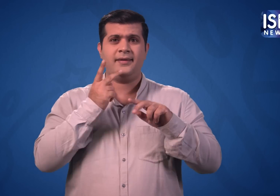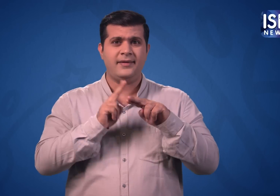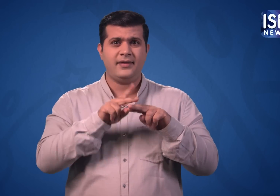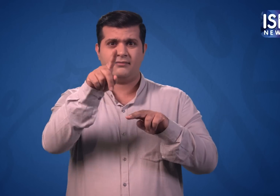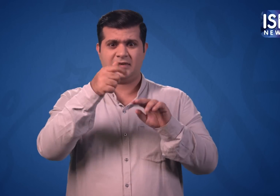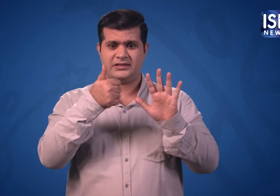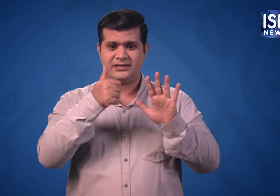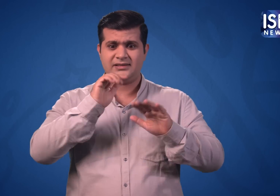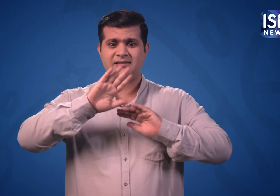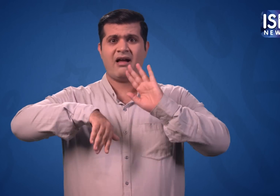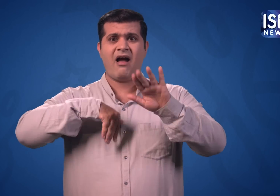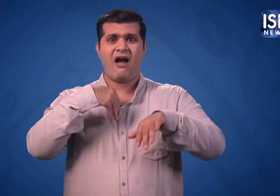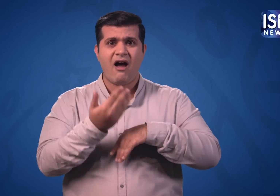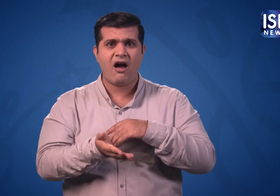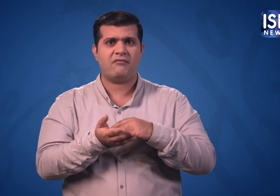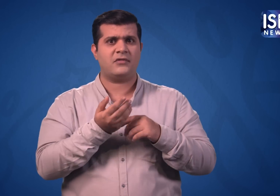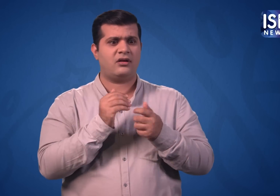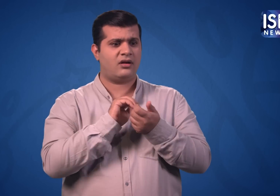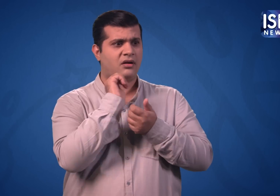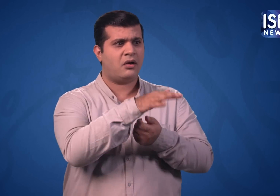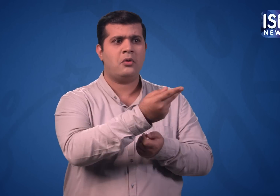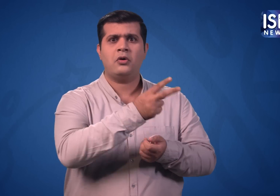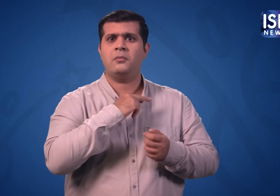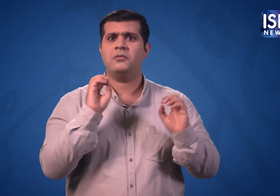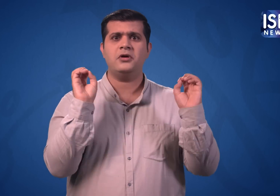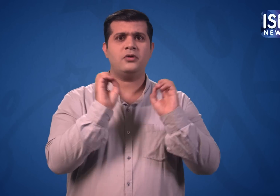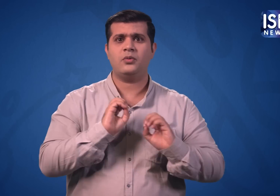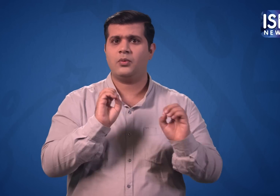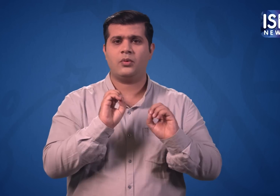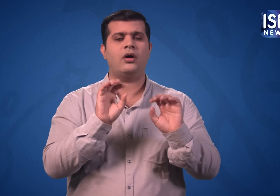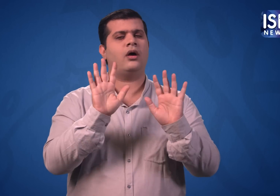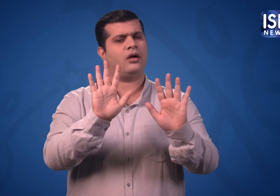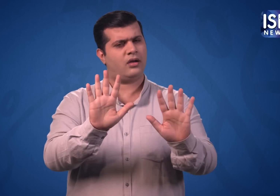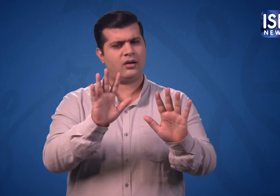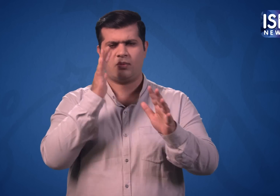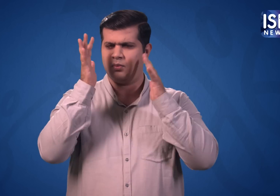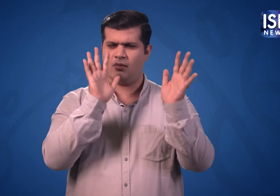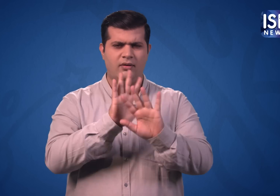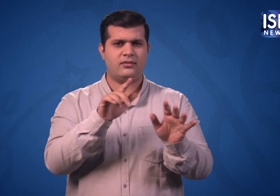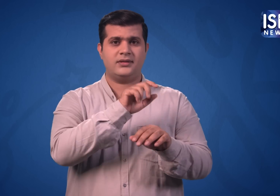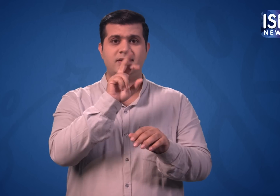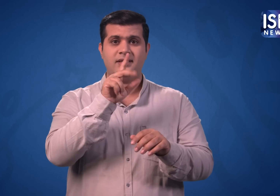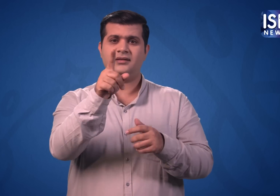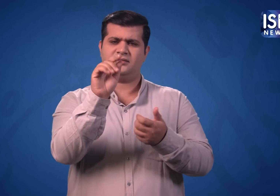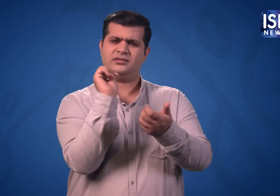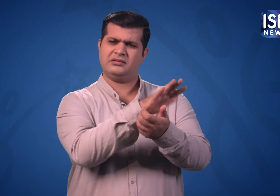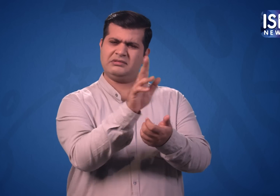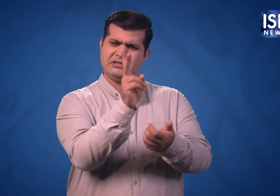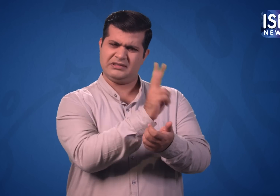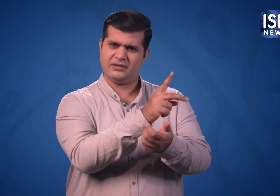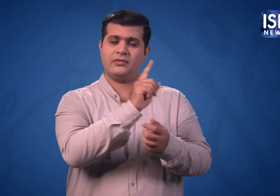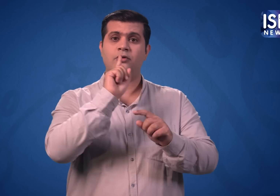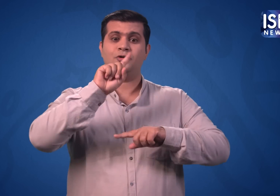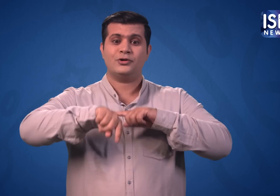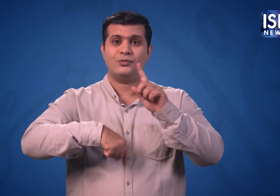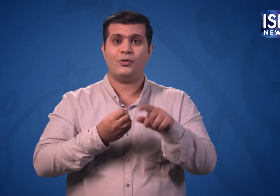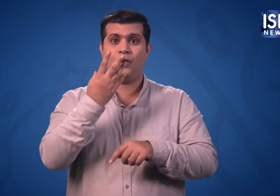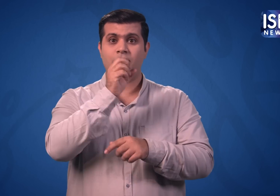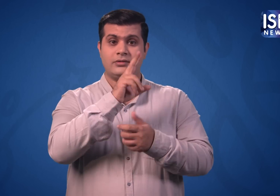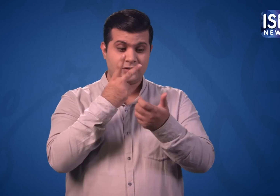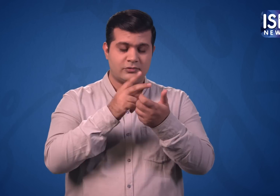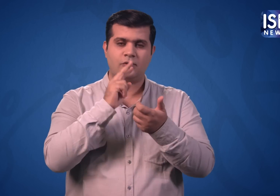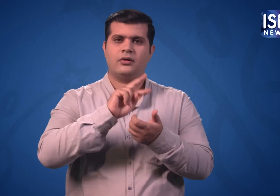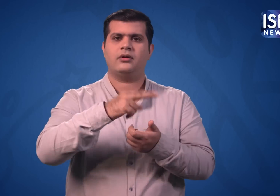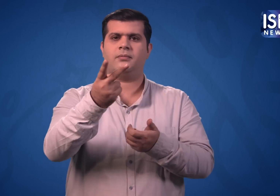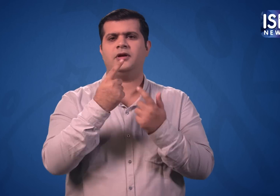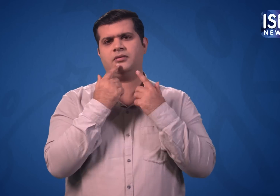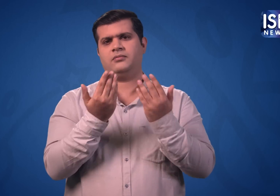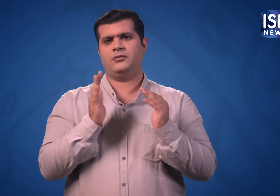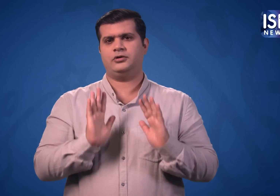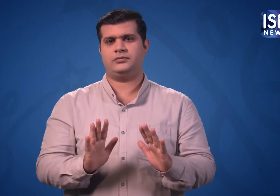After 6:00pm if there are any doubts, please drop a whatsapp message. DEEDS will get back to you the next day.